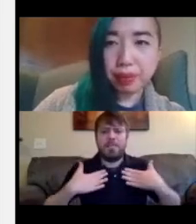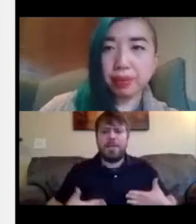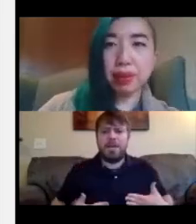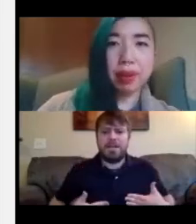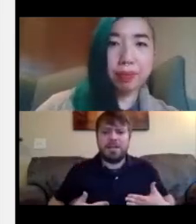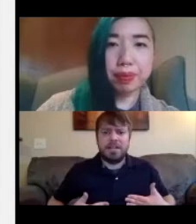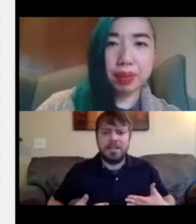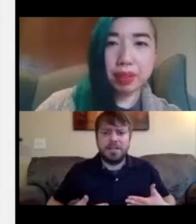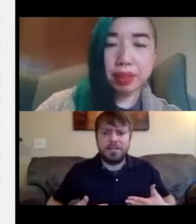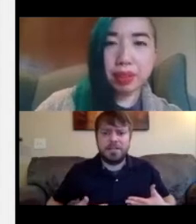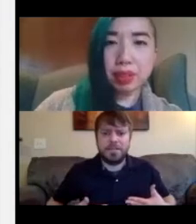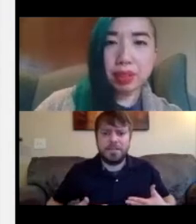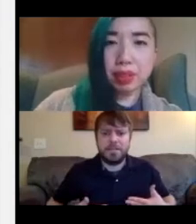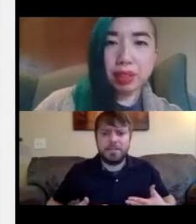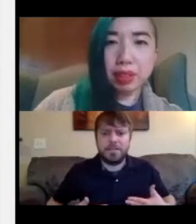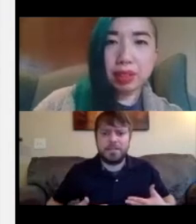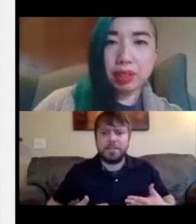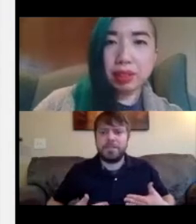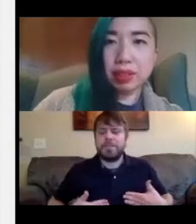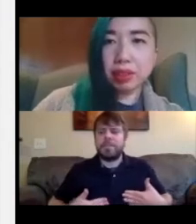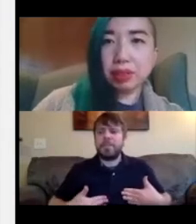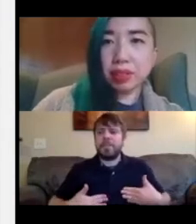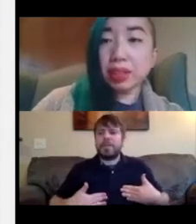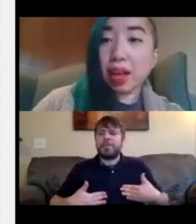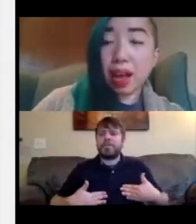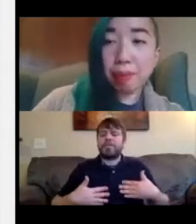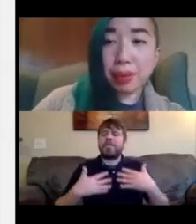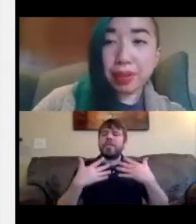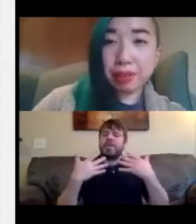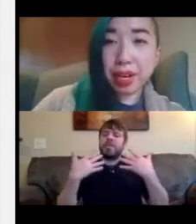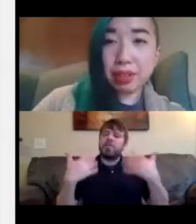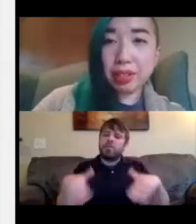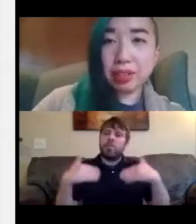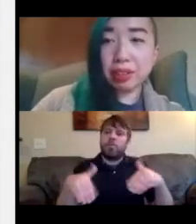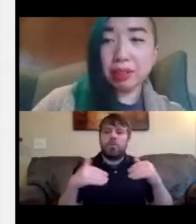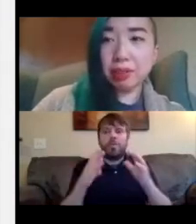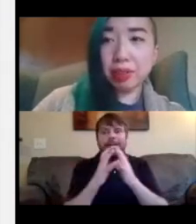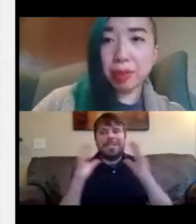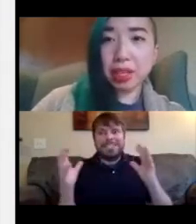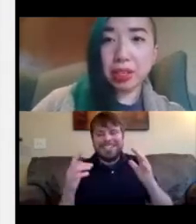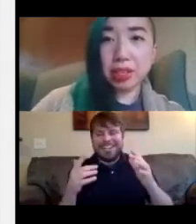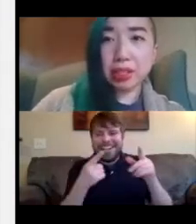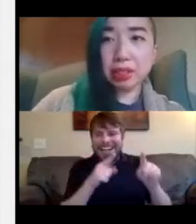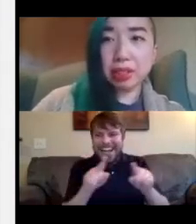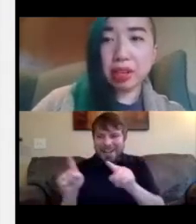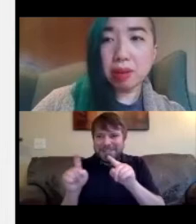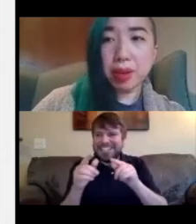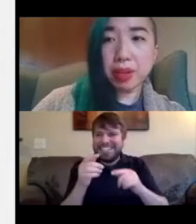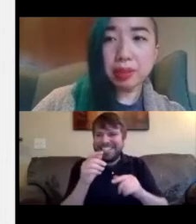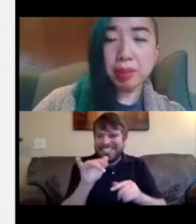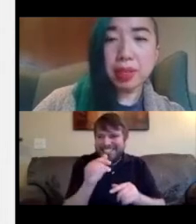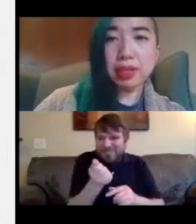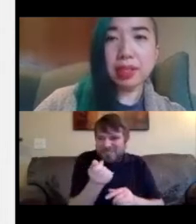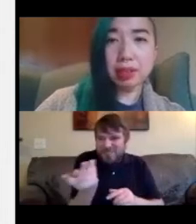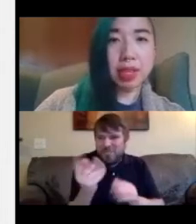Ok. So there's a lot happening, right, in these few pages. And this might be a text